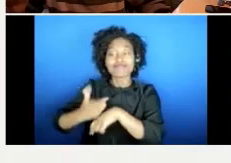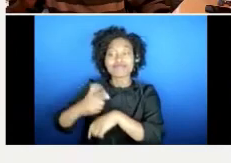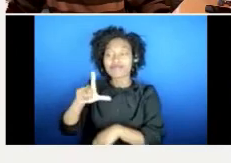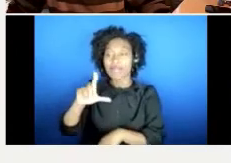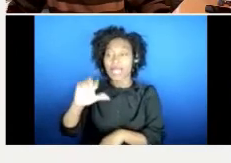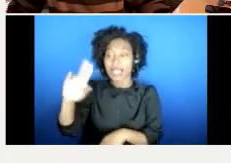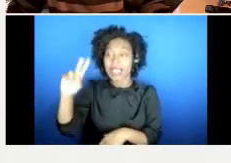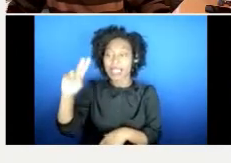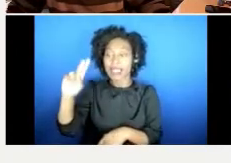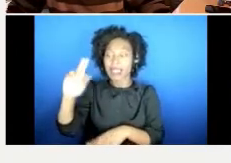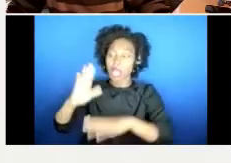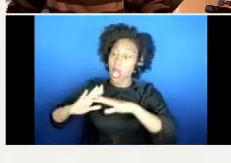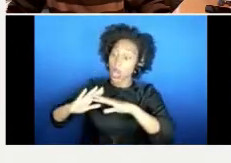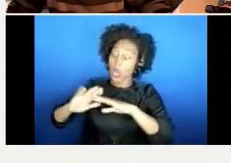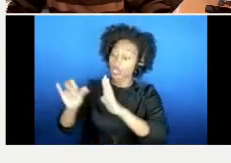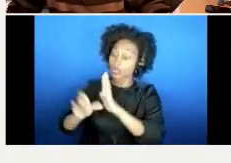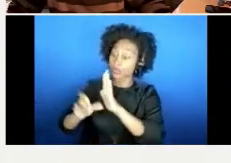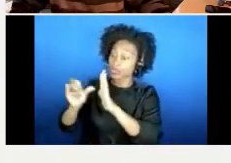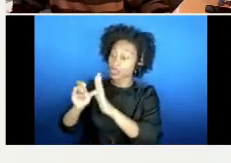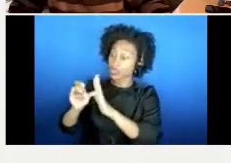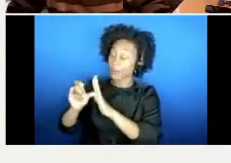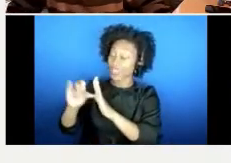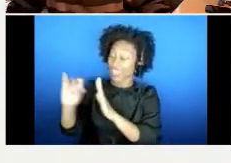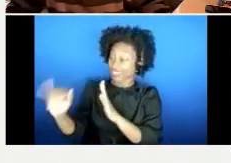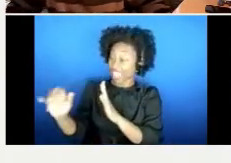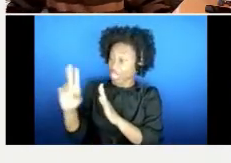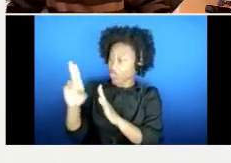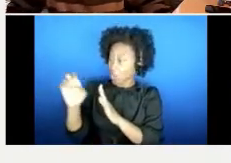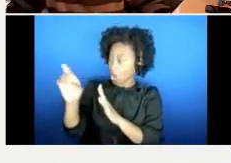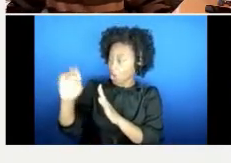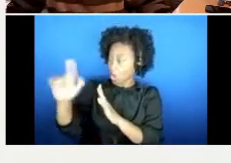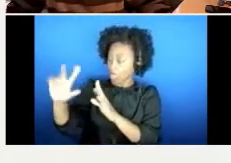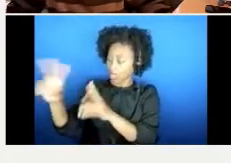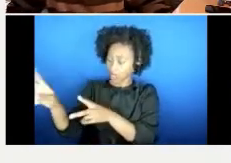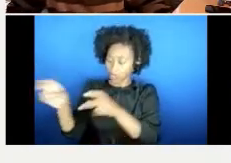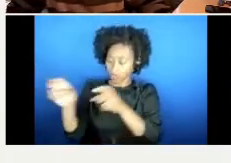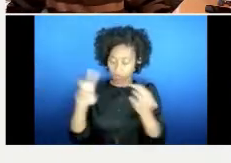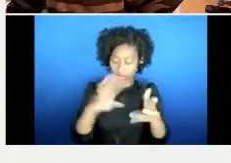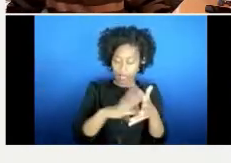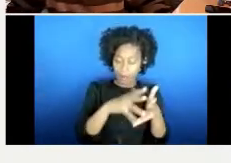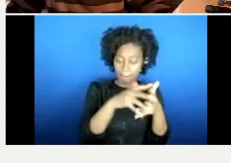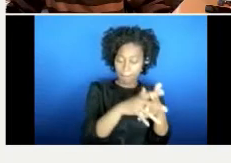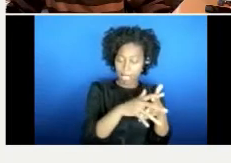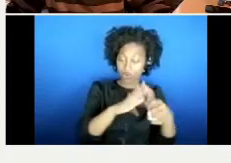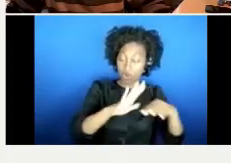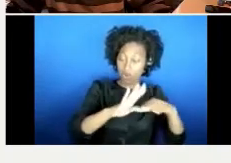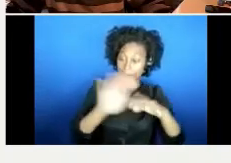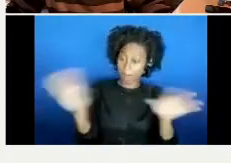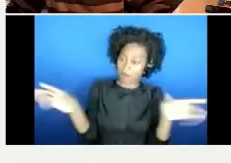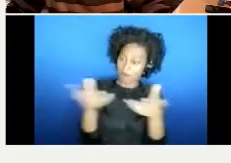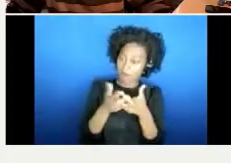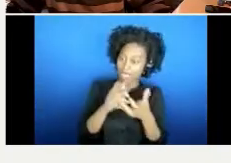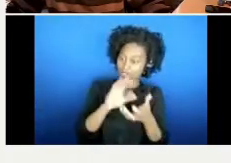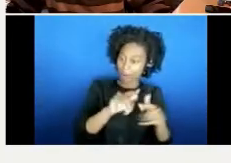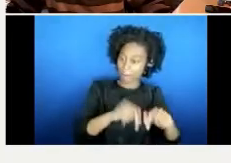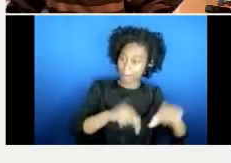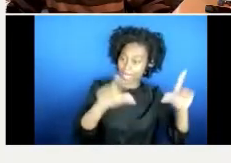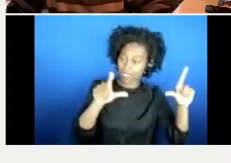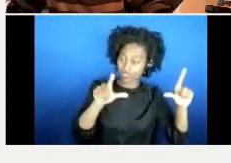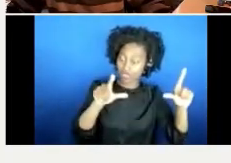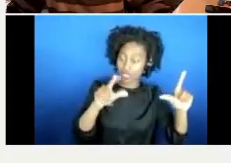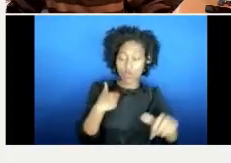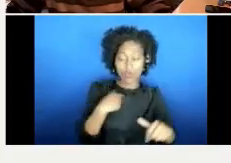embed that YouTube link within your page. Unfortunately we do not provide space to upload